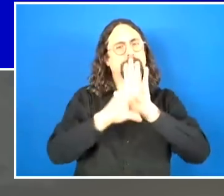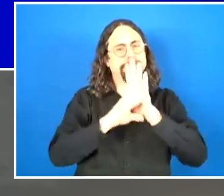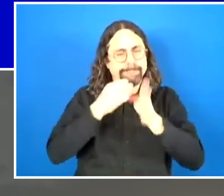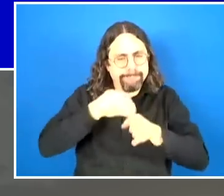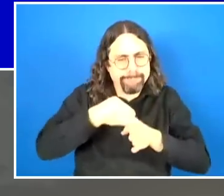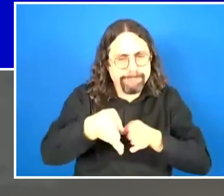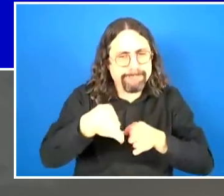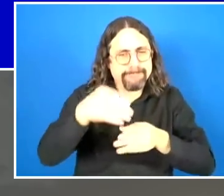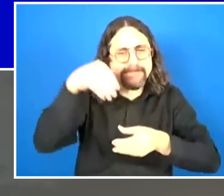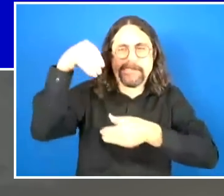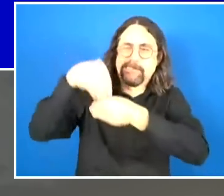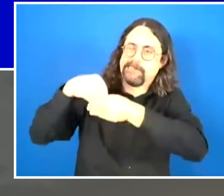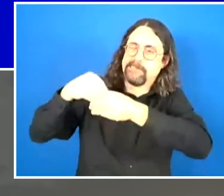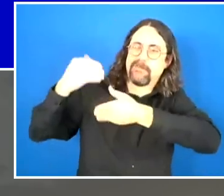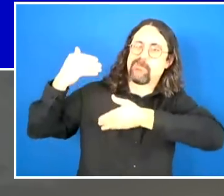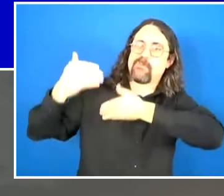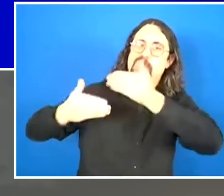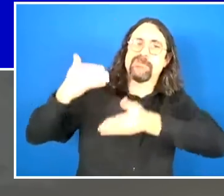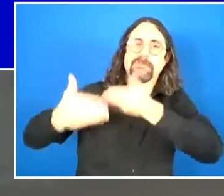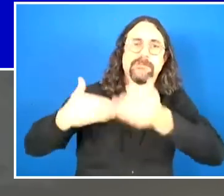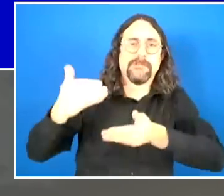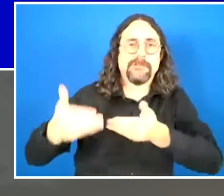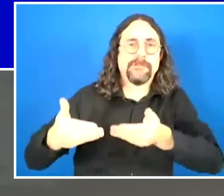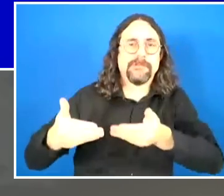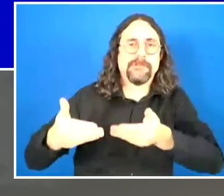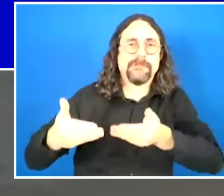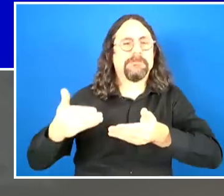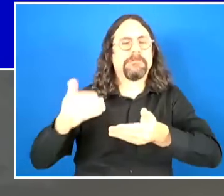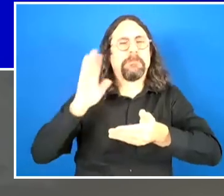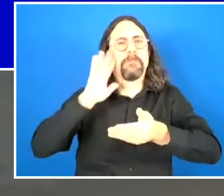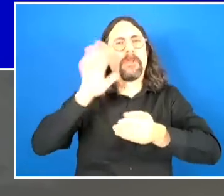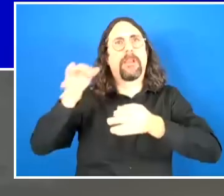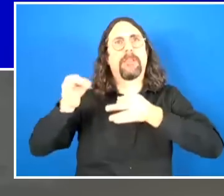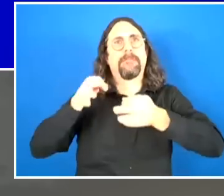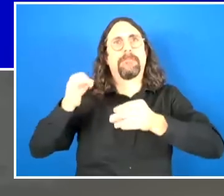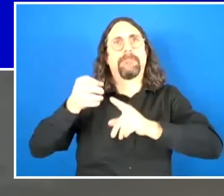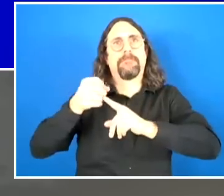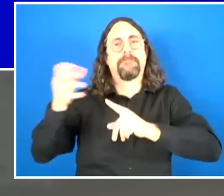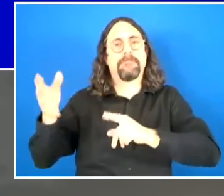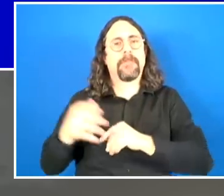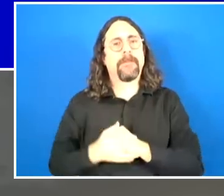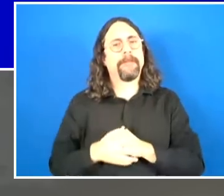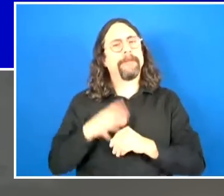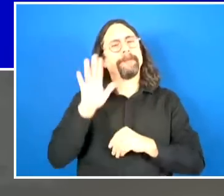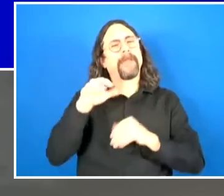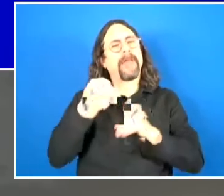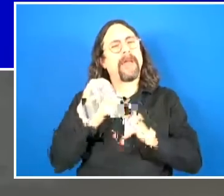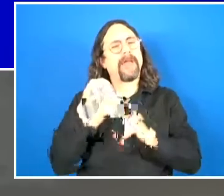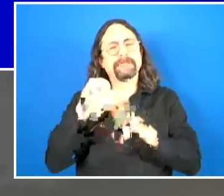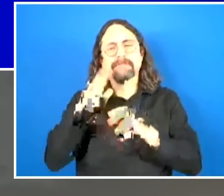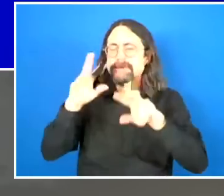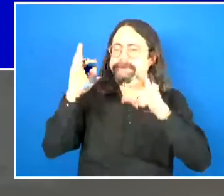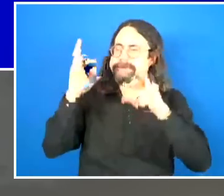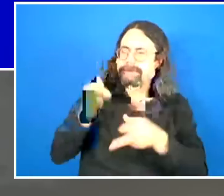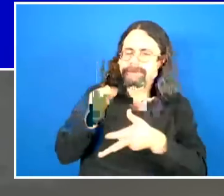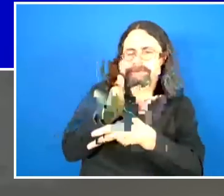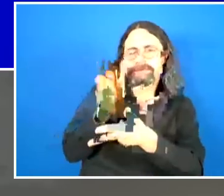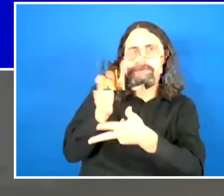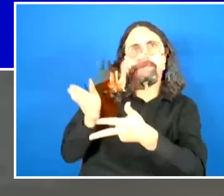CLASSROOM INSTRUCTION BUT A LOT OF SIMILARITIES. THERE'S SILTL CLASS DISCUSSIO S THT AHAPPEN ONLINE. THERE'S STILL PRESETNATOINSA ND ASSIGNMENTS,